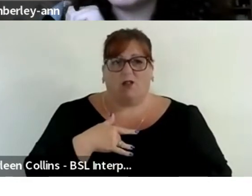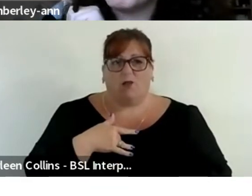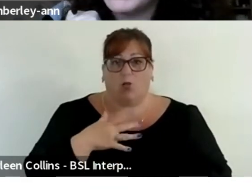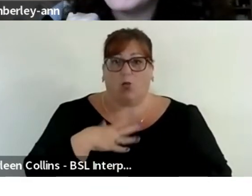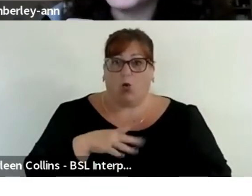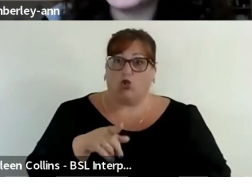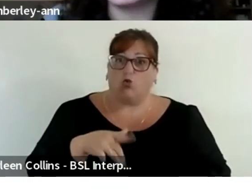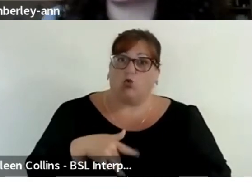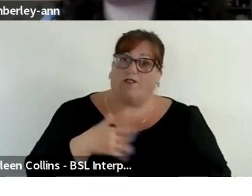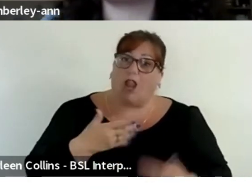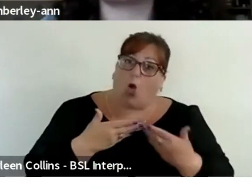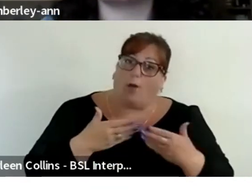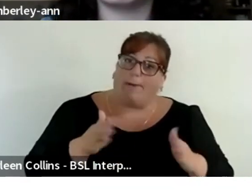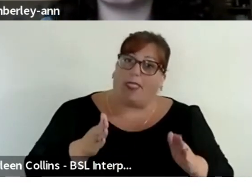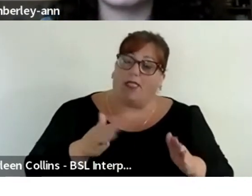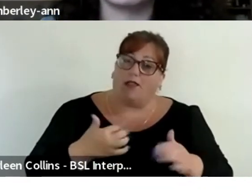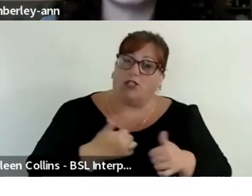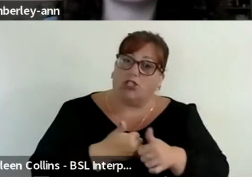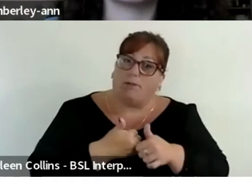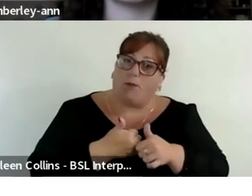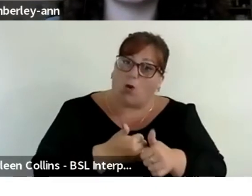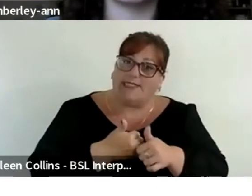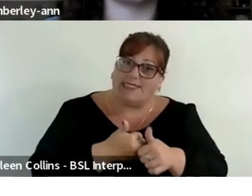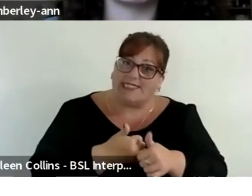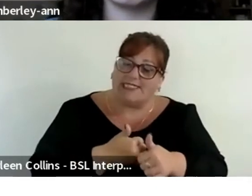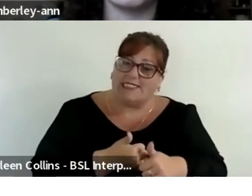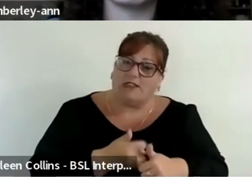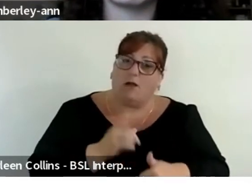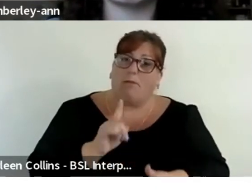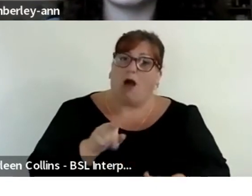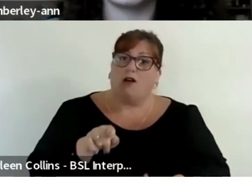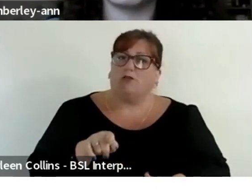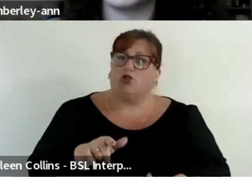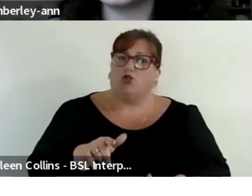It will be interesting to hear from our pan panellists on their thoughts around this topic.